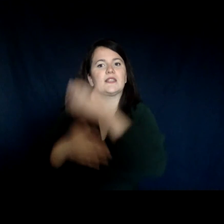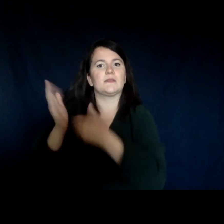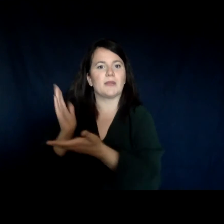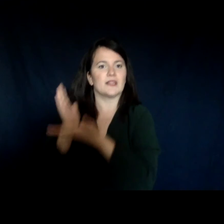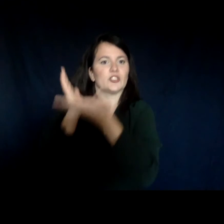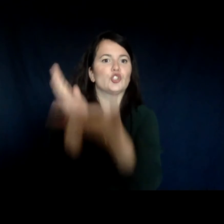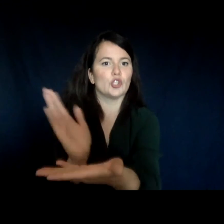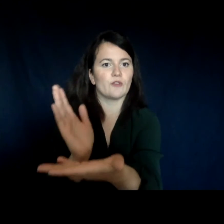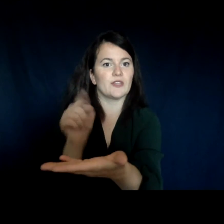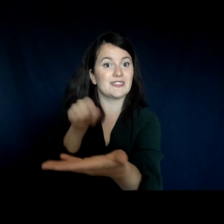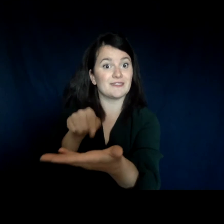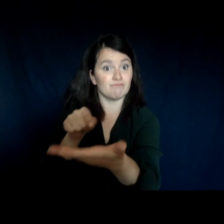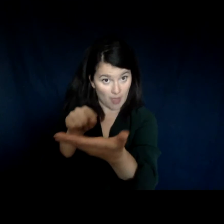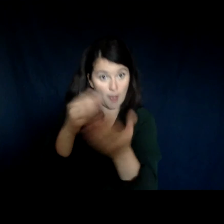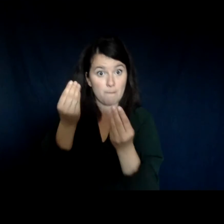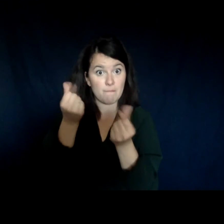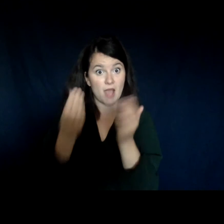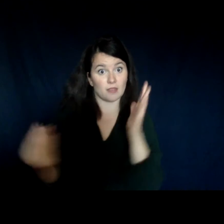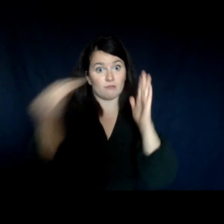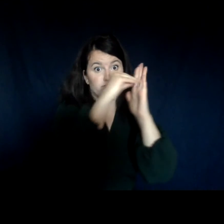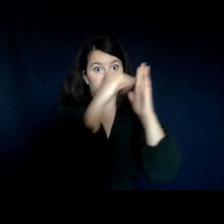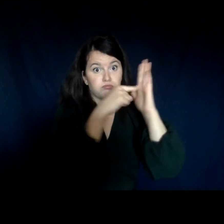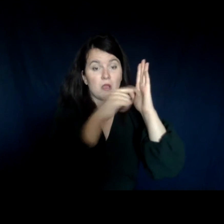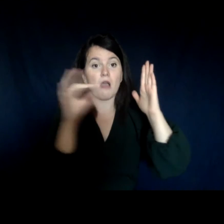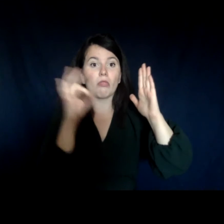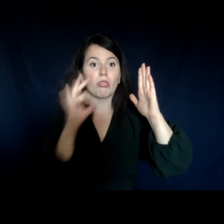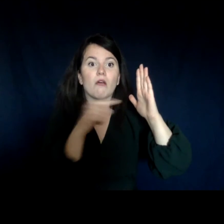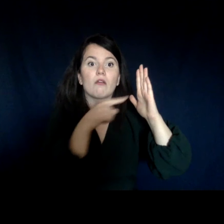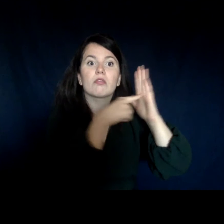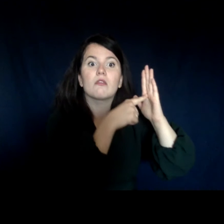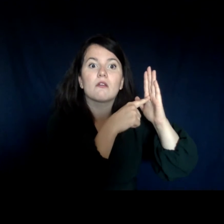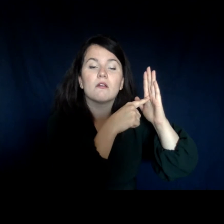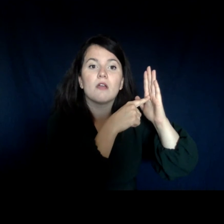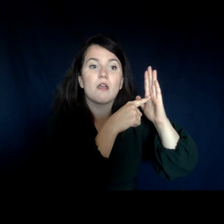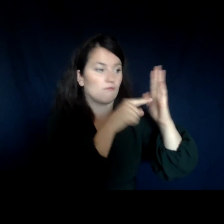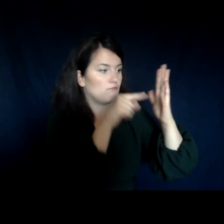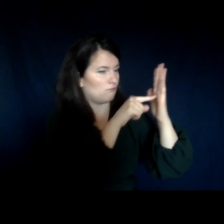There is an issue there. We should work on that together.